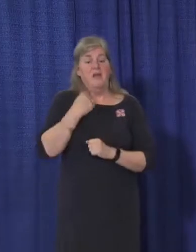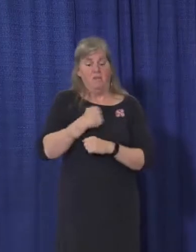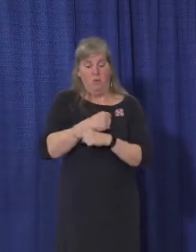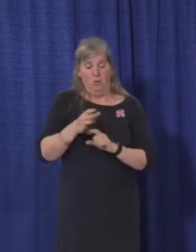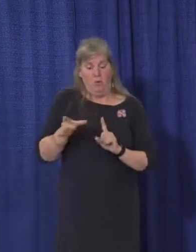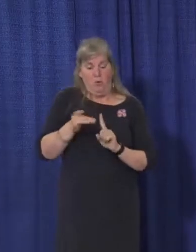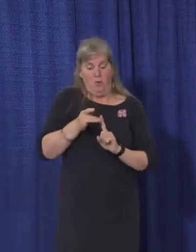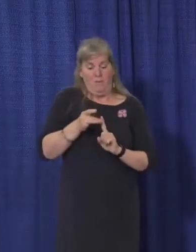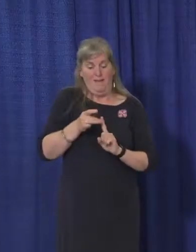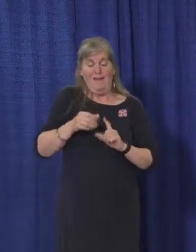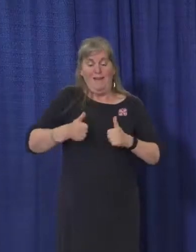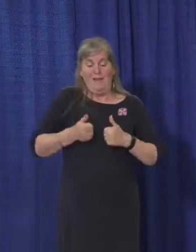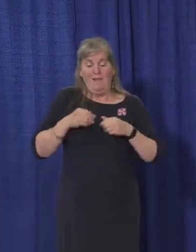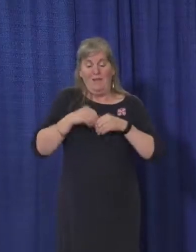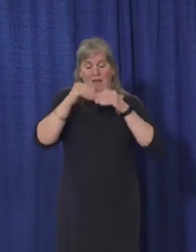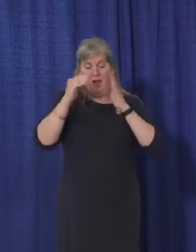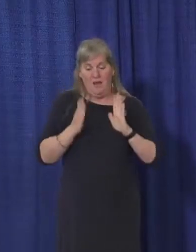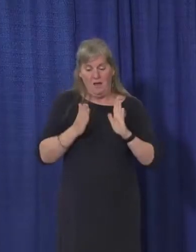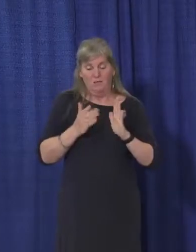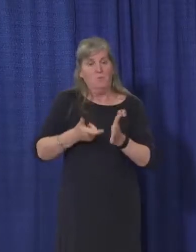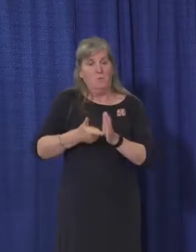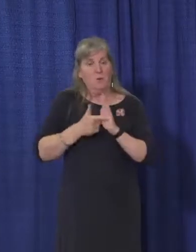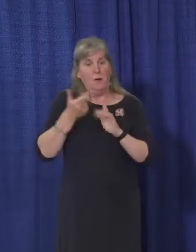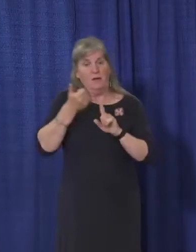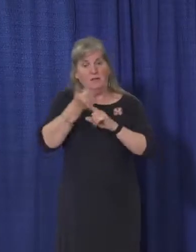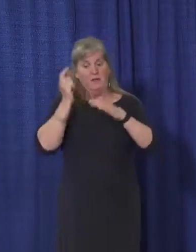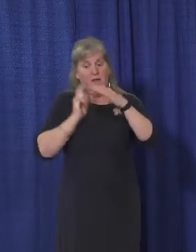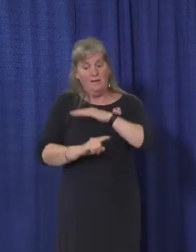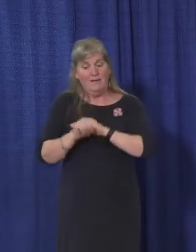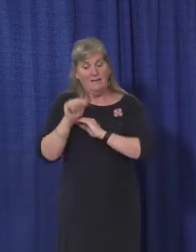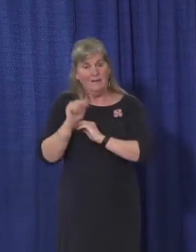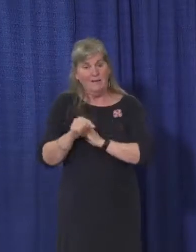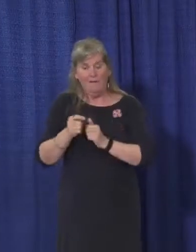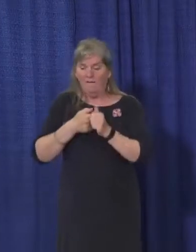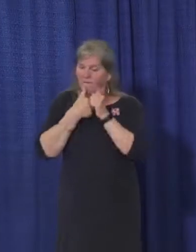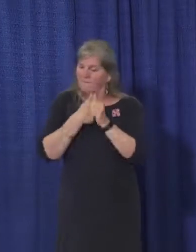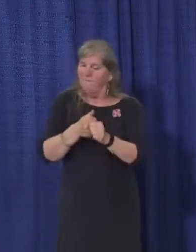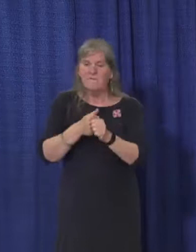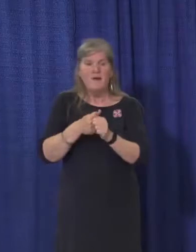If you are a household contact of the case, then follow your